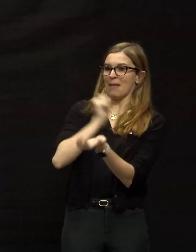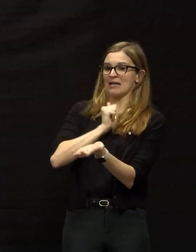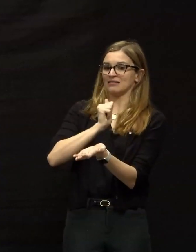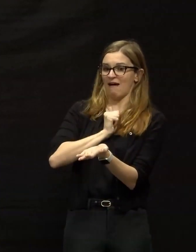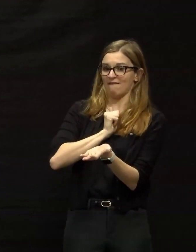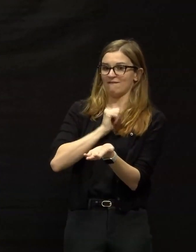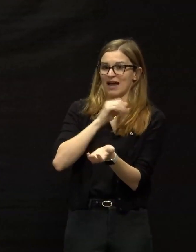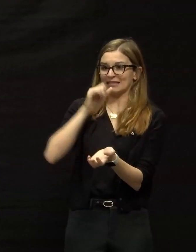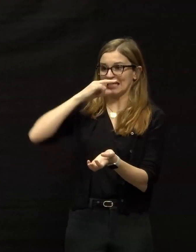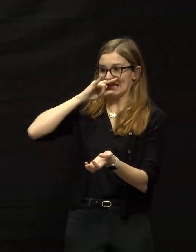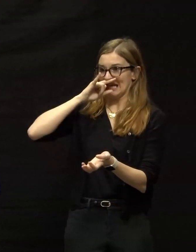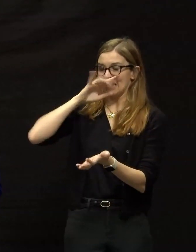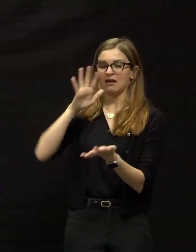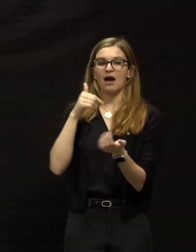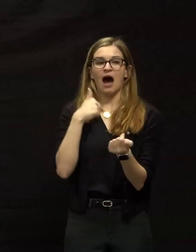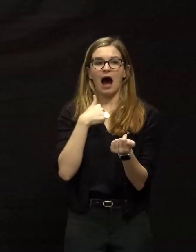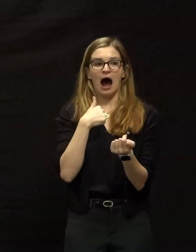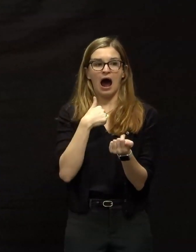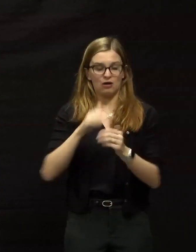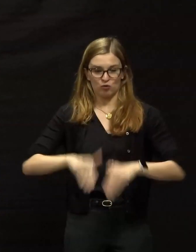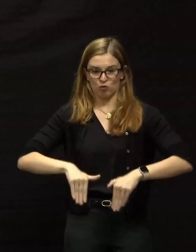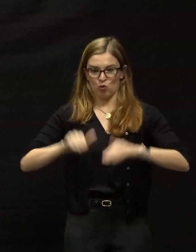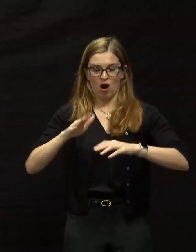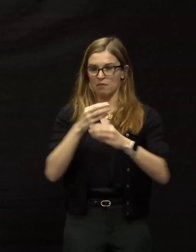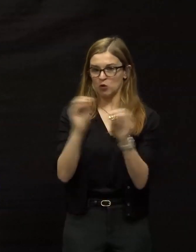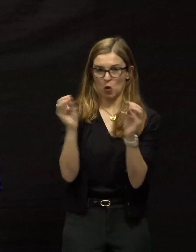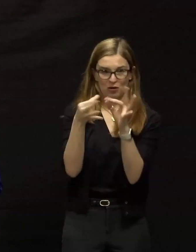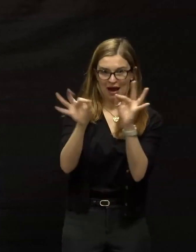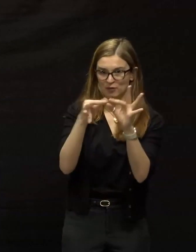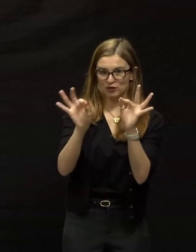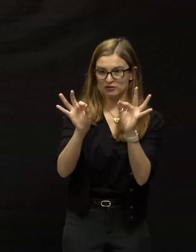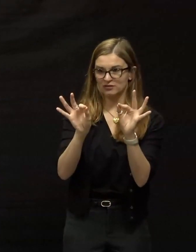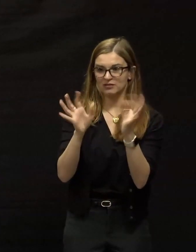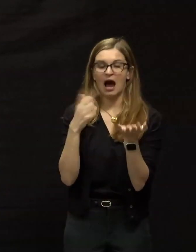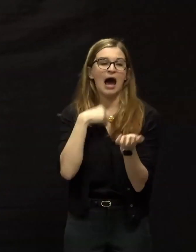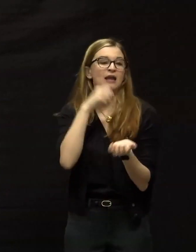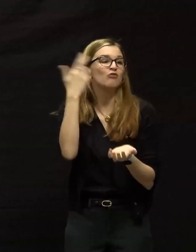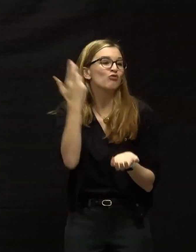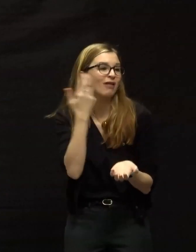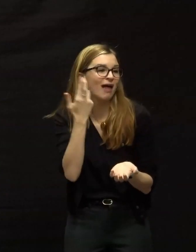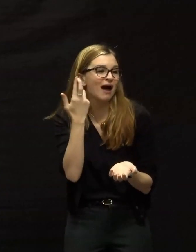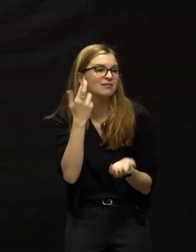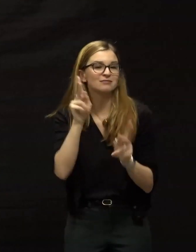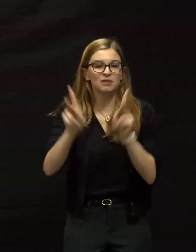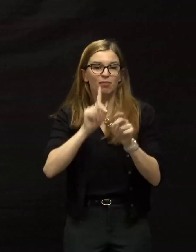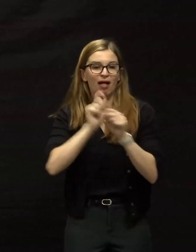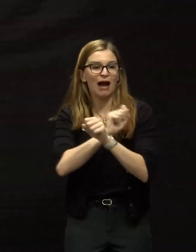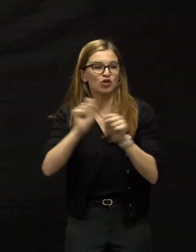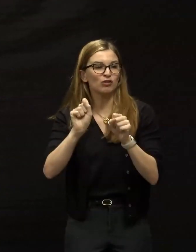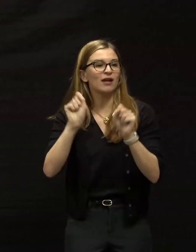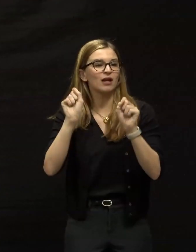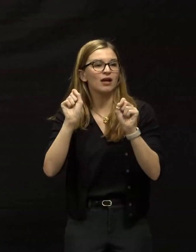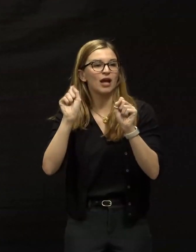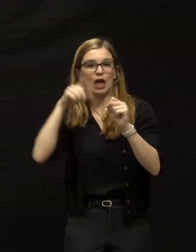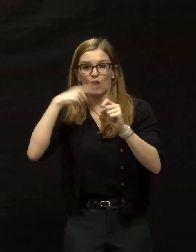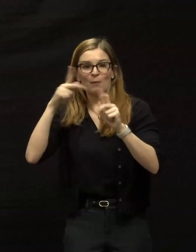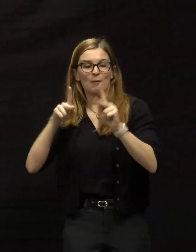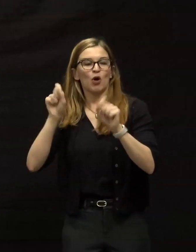So I look back to growing up myself as a child and I didn't have any captioning. I didn't realize that people actually,